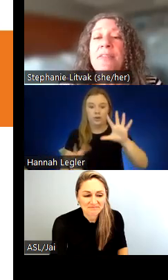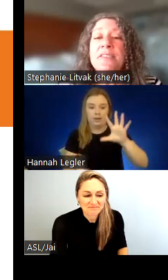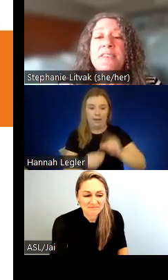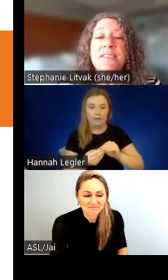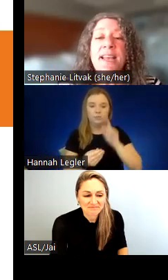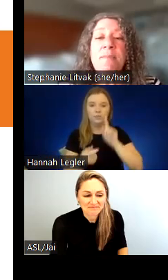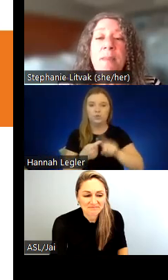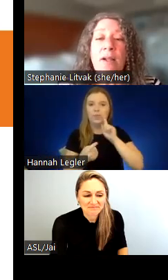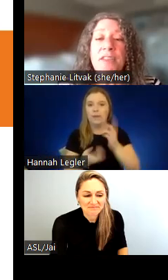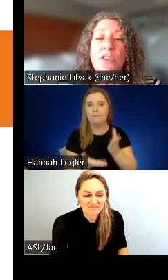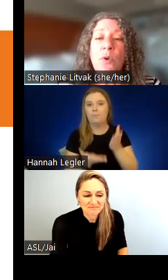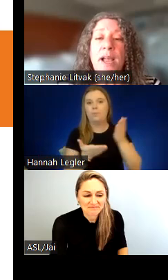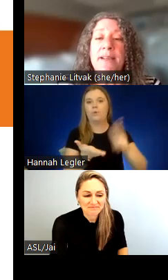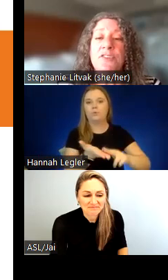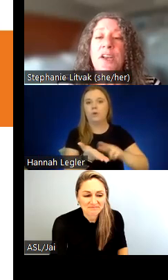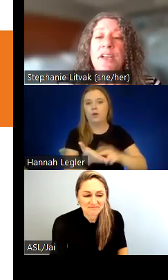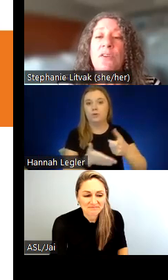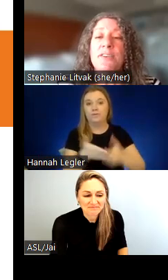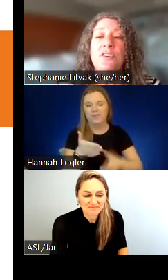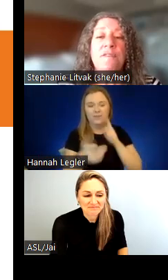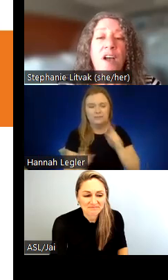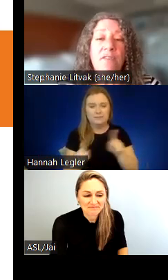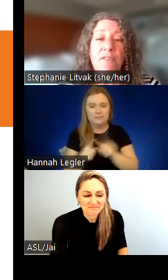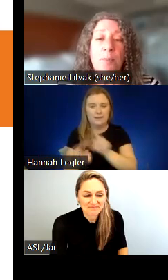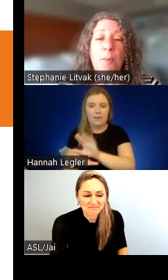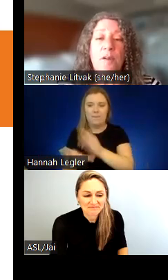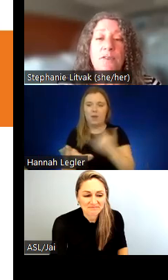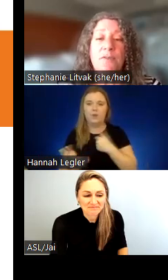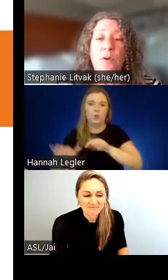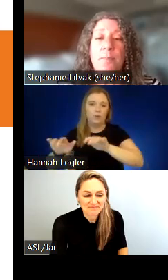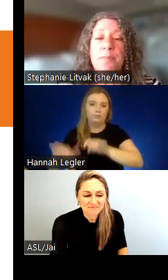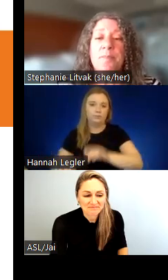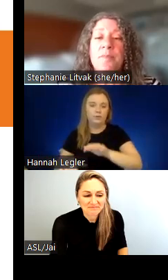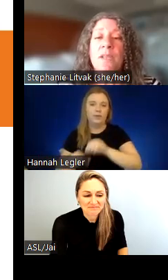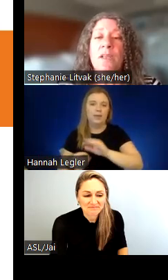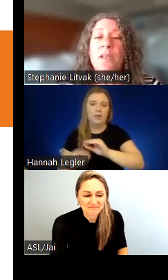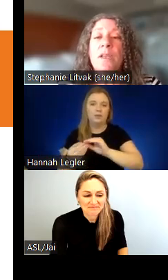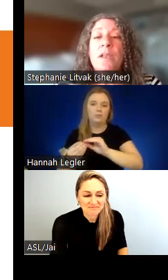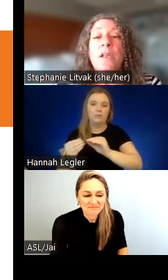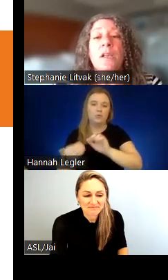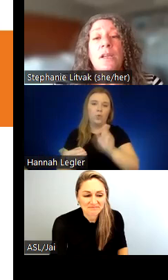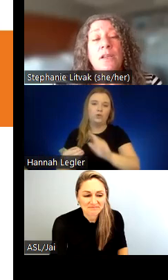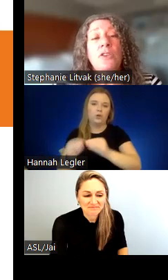And this is the same amount that you will enter in question 5 of the proposal form.